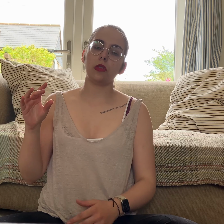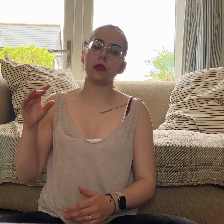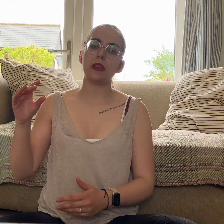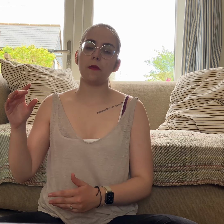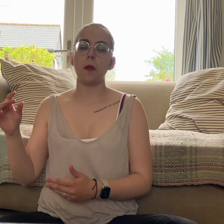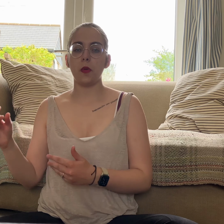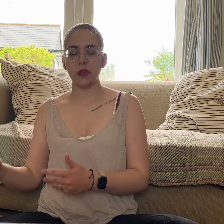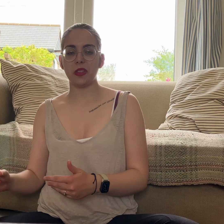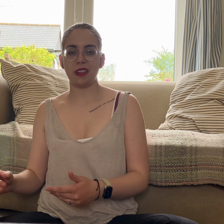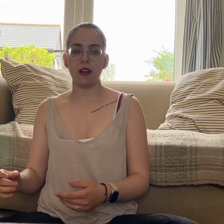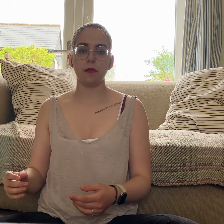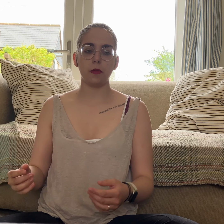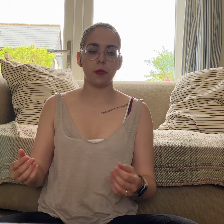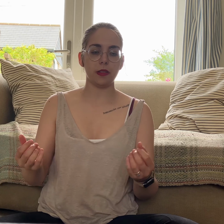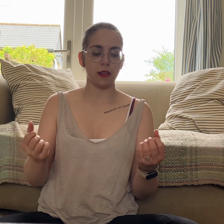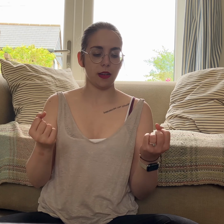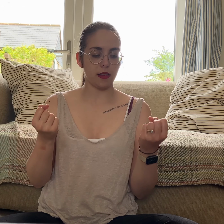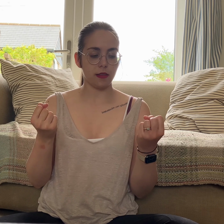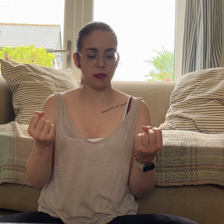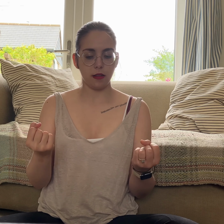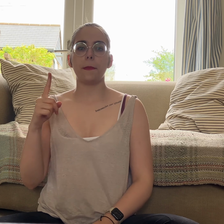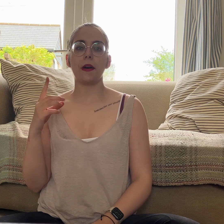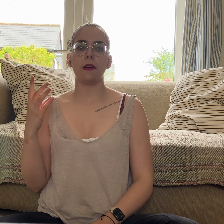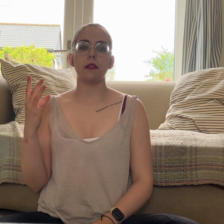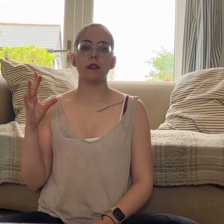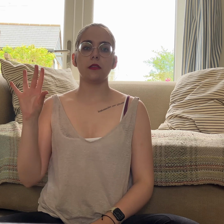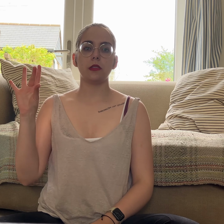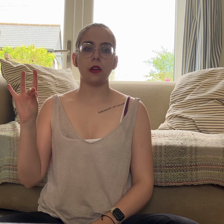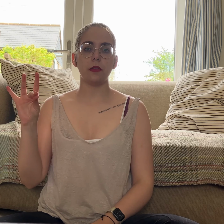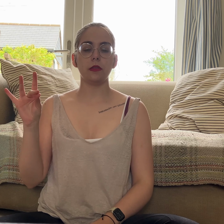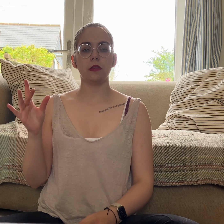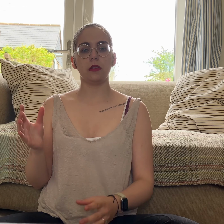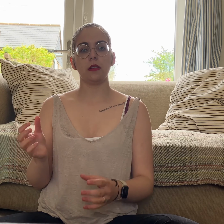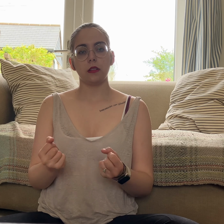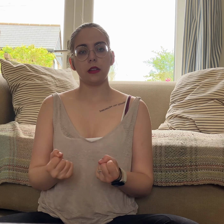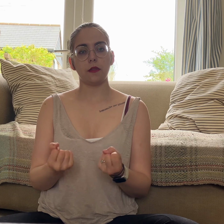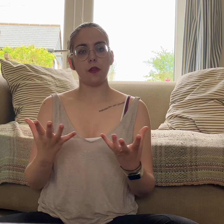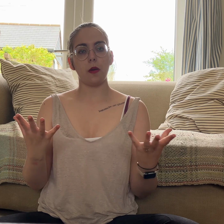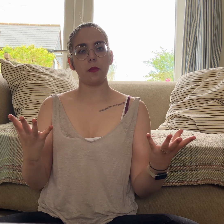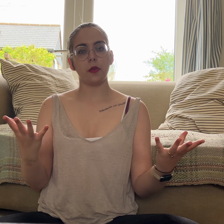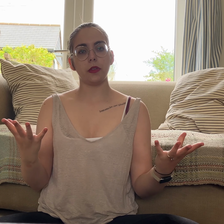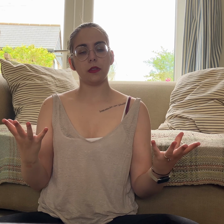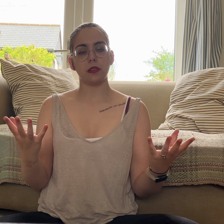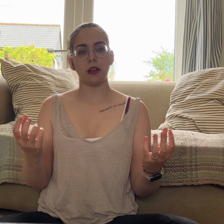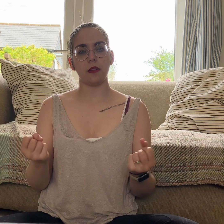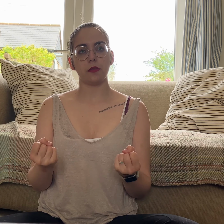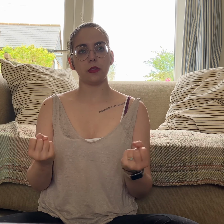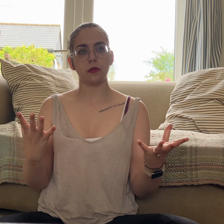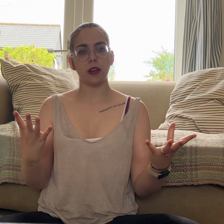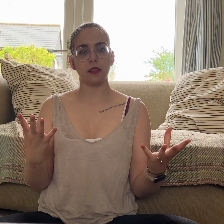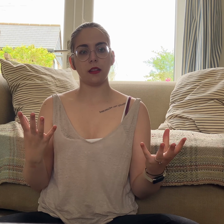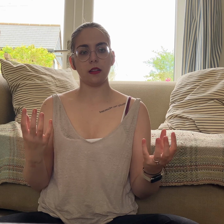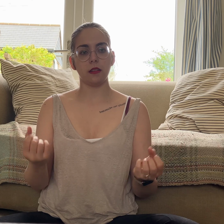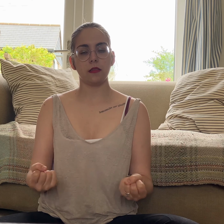"you give up on yourself". what we'll sign is: "But don't give up on yourself" or "surrender".